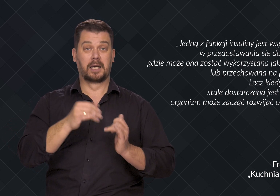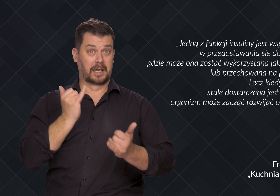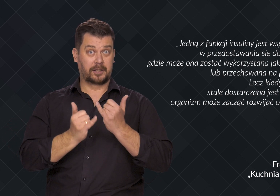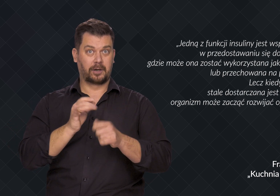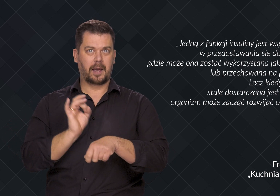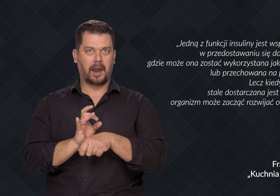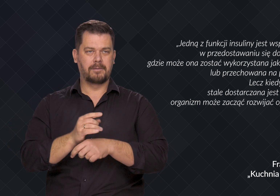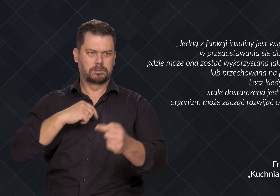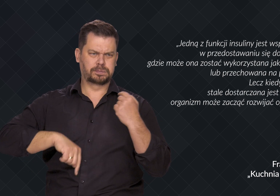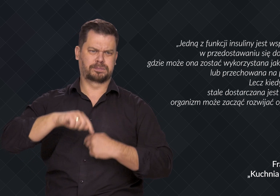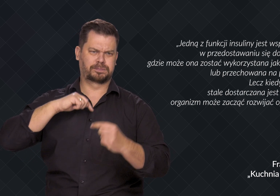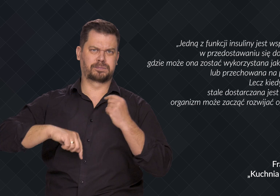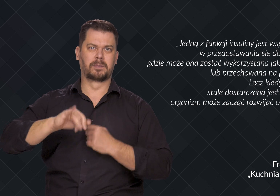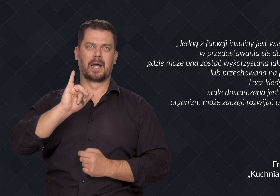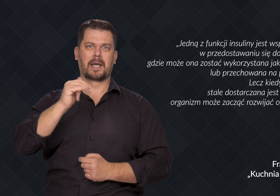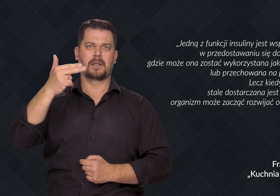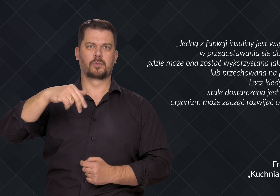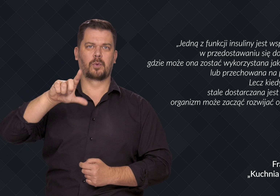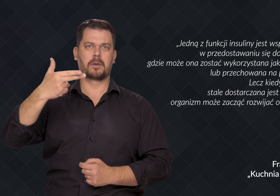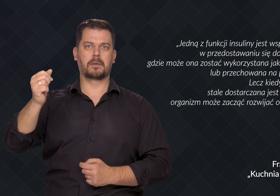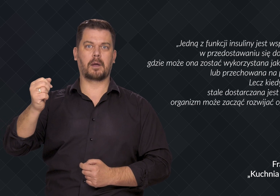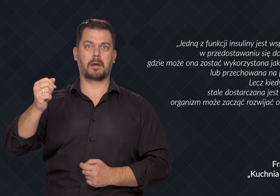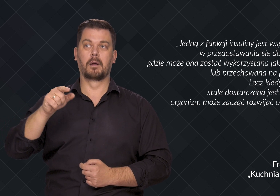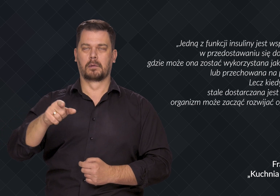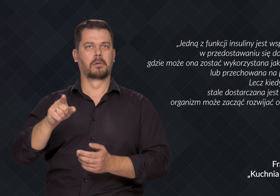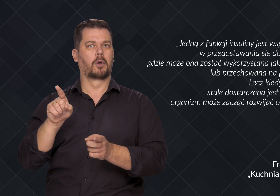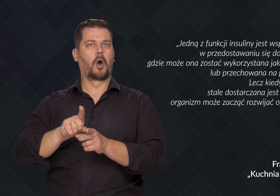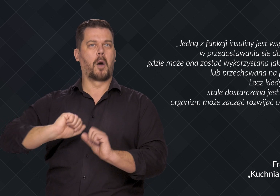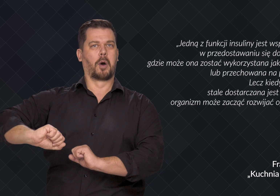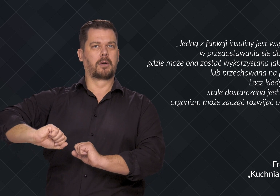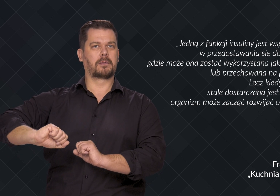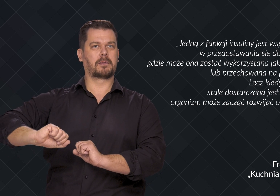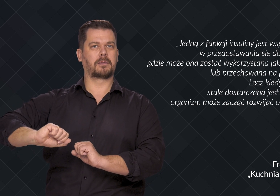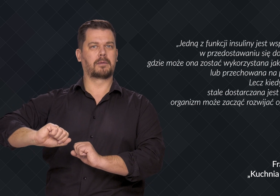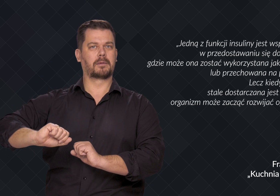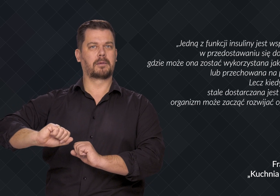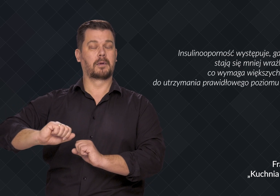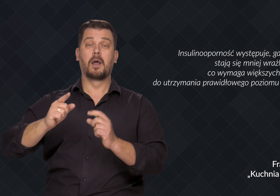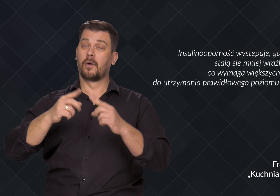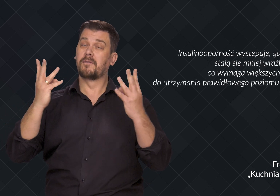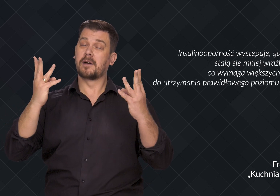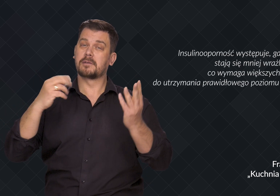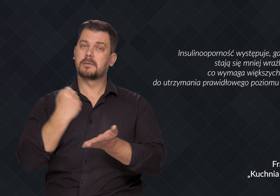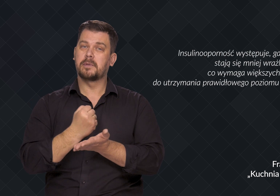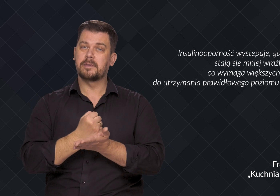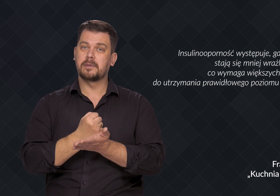But when a constant dose of insulin is delivered into the bloodstream, the body may start developing resistance to it. Important!